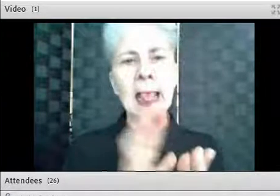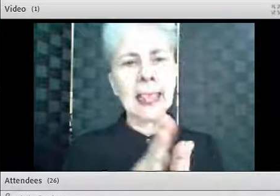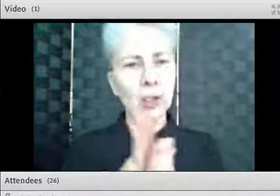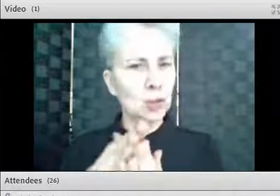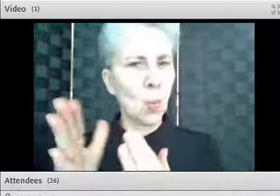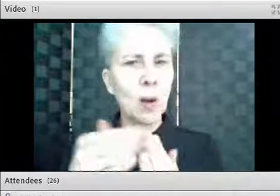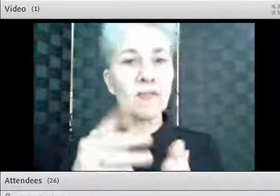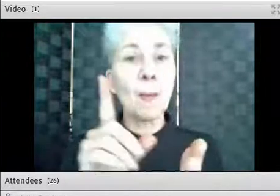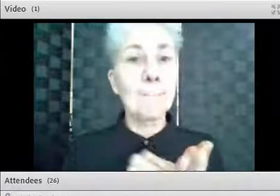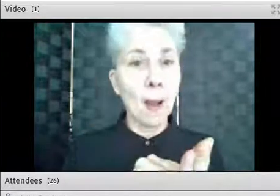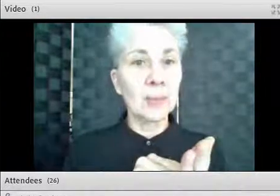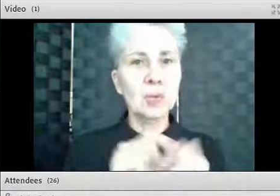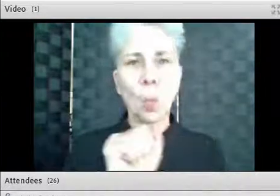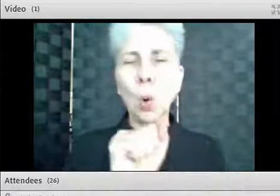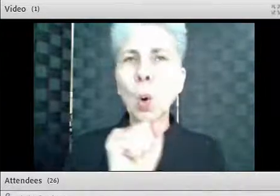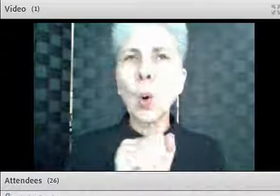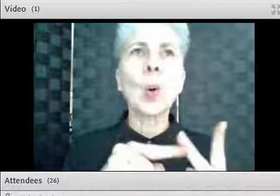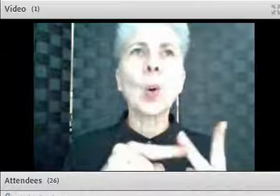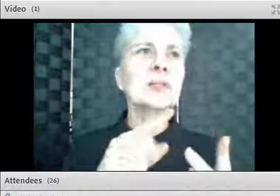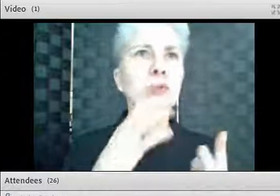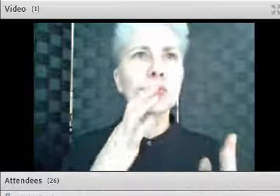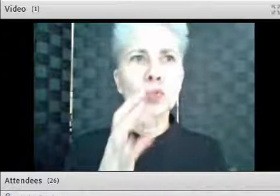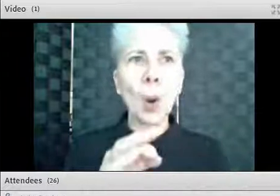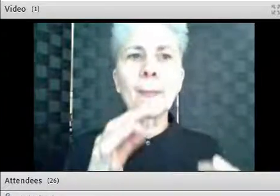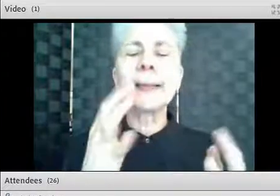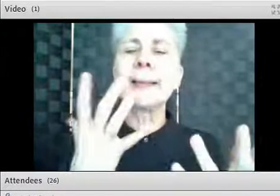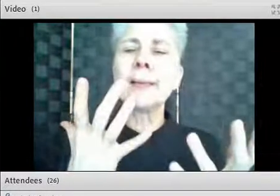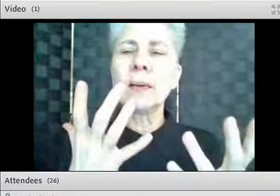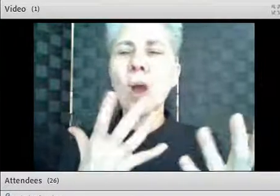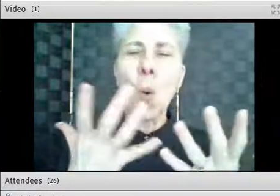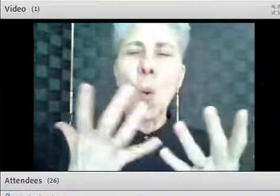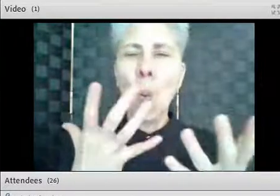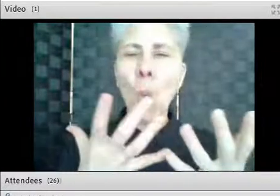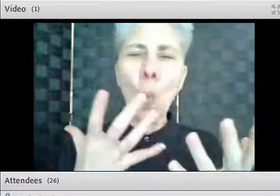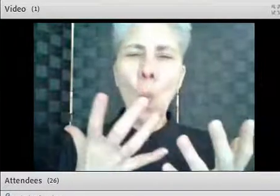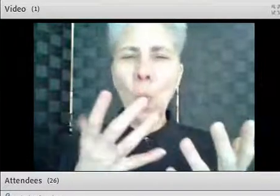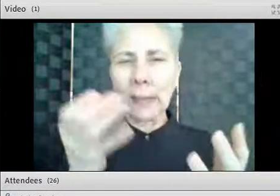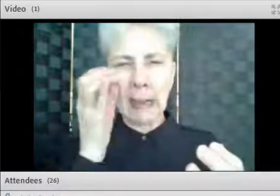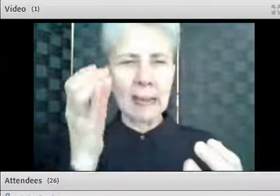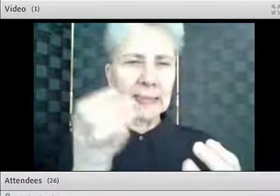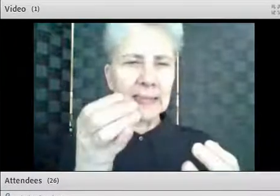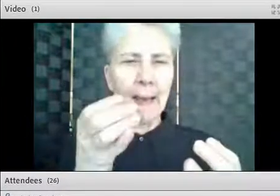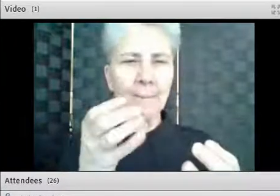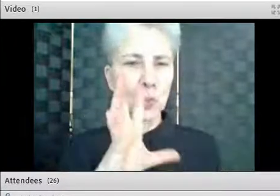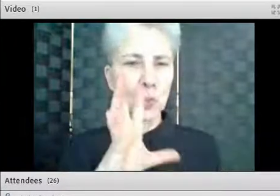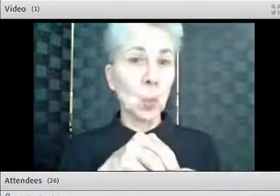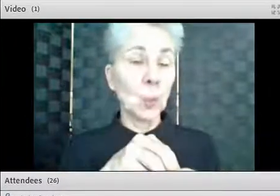to determine what concepts to include within the LCC schedules, okay?